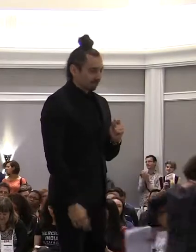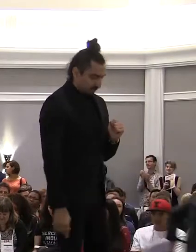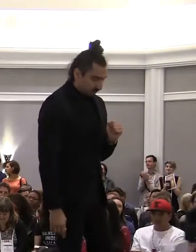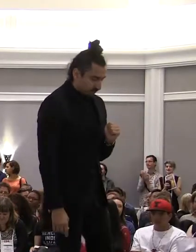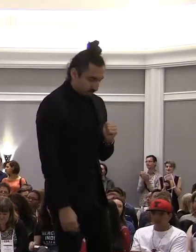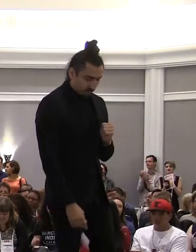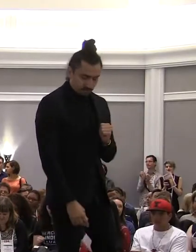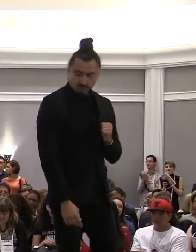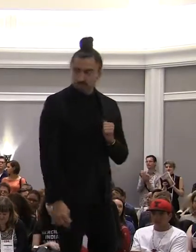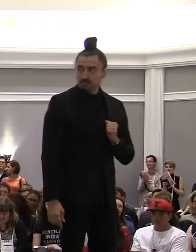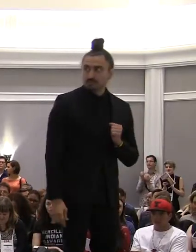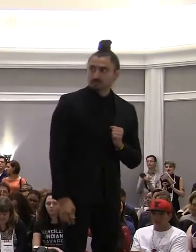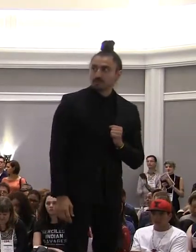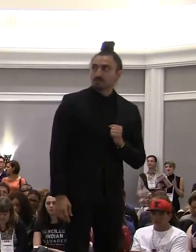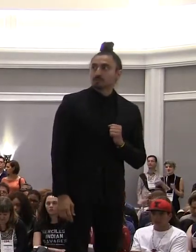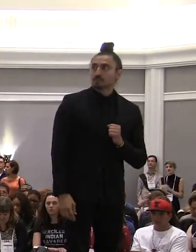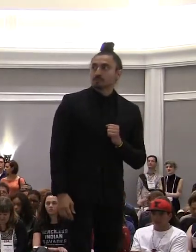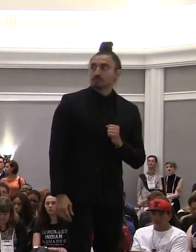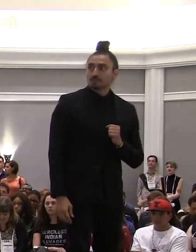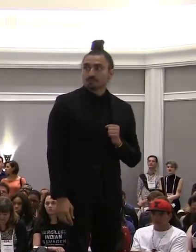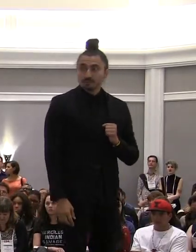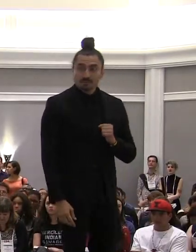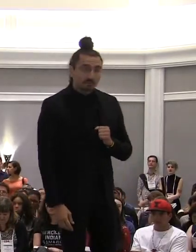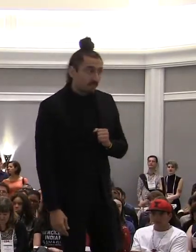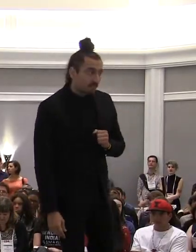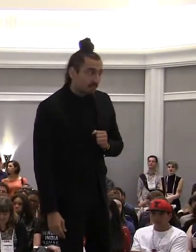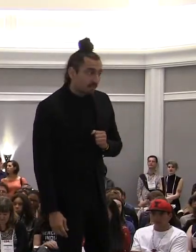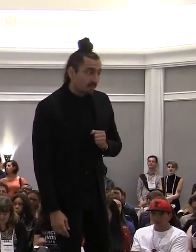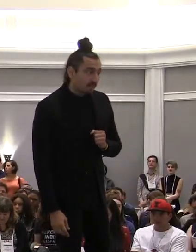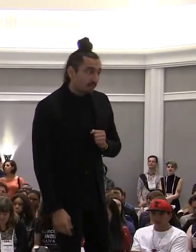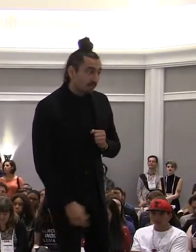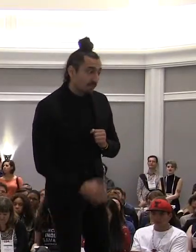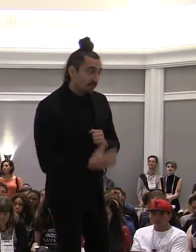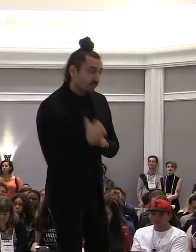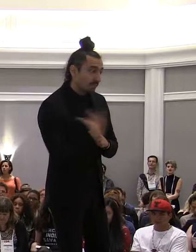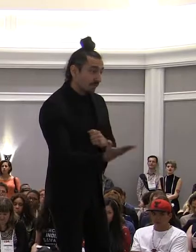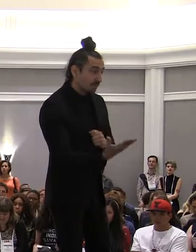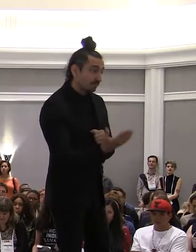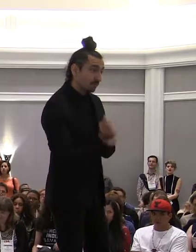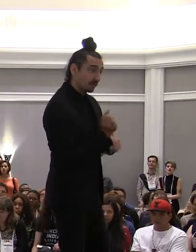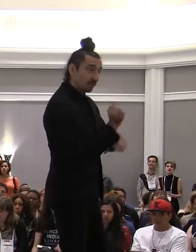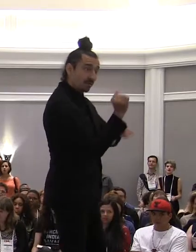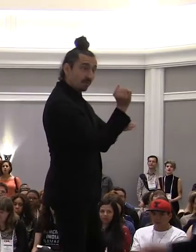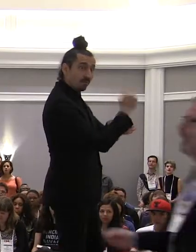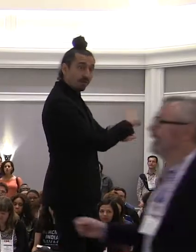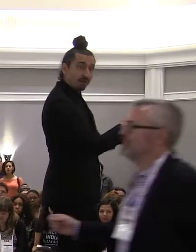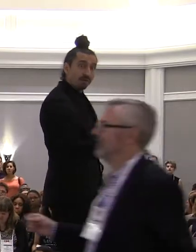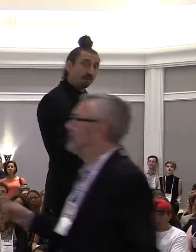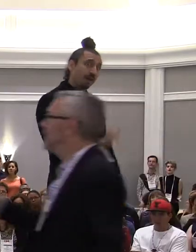Even Bobbie's commercial made me cry a little bit. Kevin Moore, can you top that with your Professional Affinity Groups?